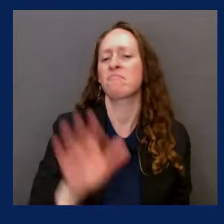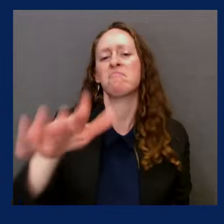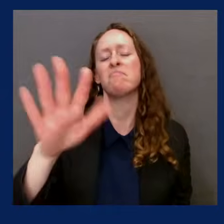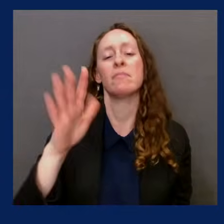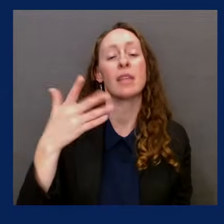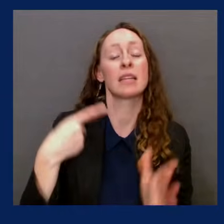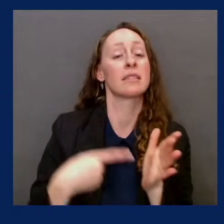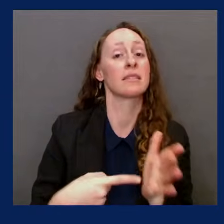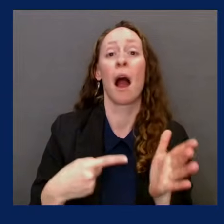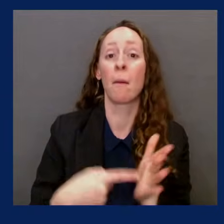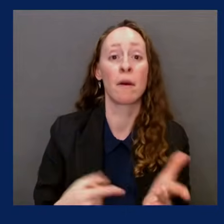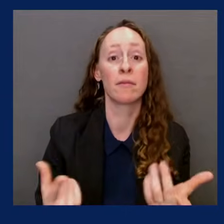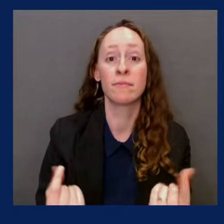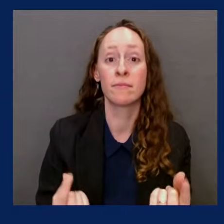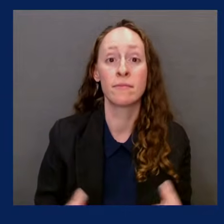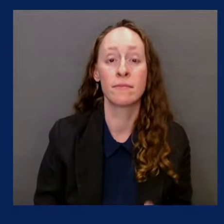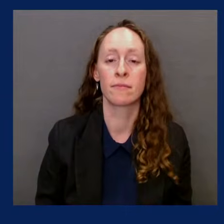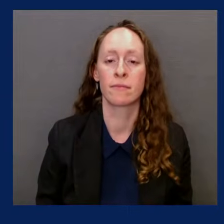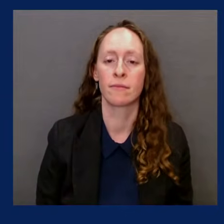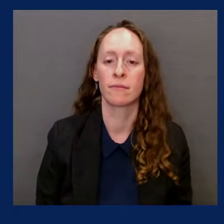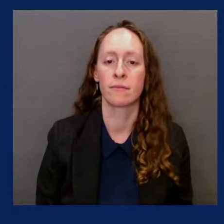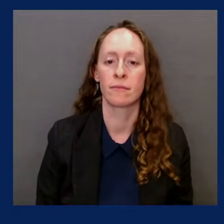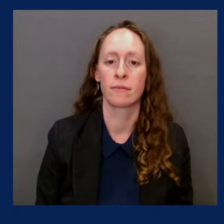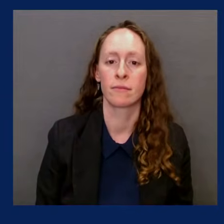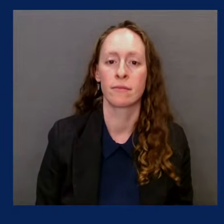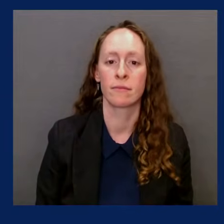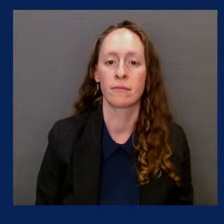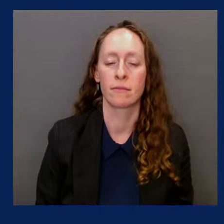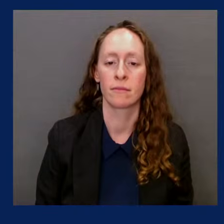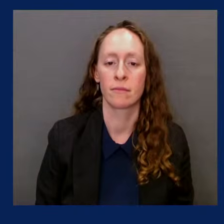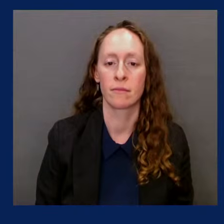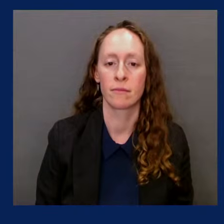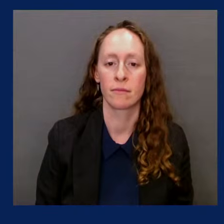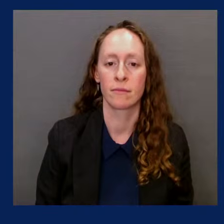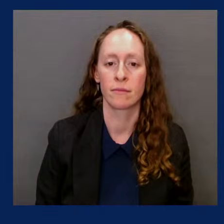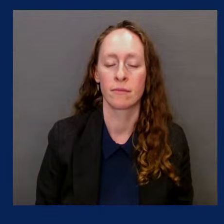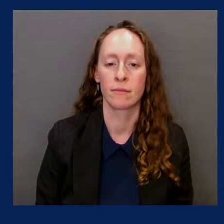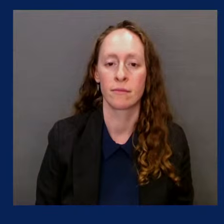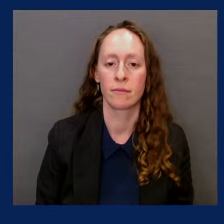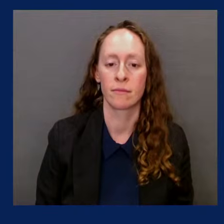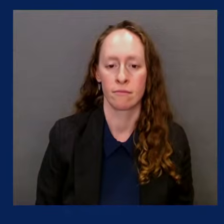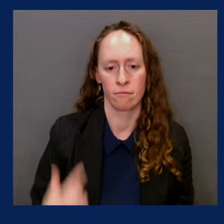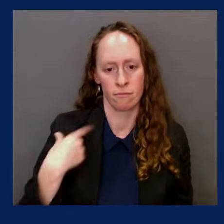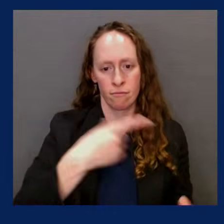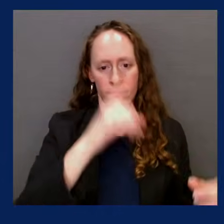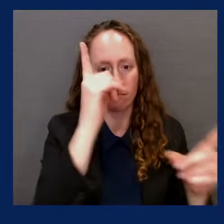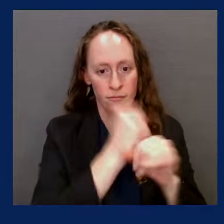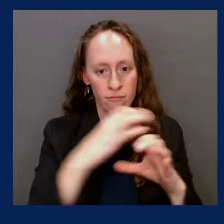well, we're going to compete on that. And we're going to -- we're doing it a different way. The Belt and Road Initiative has been a debt